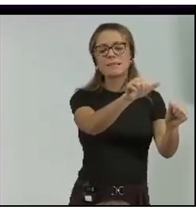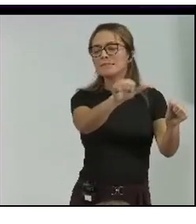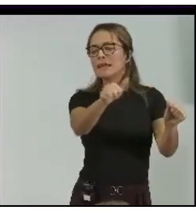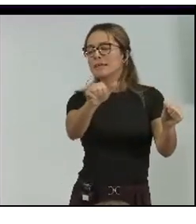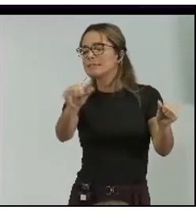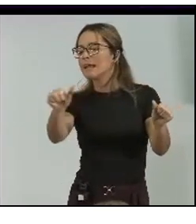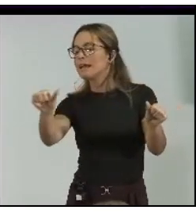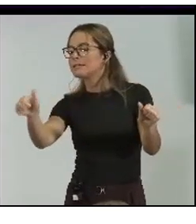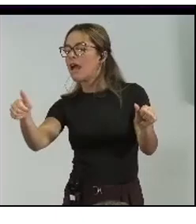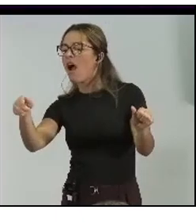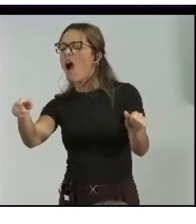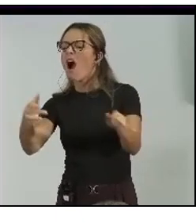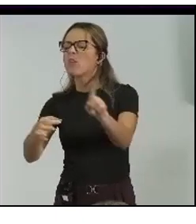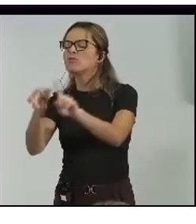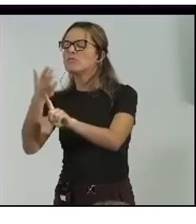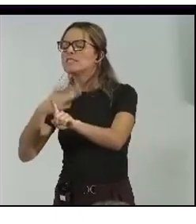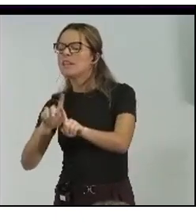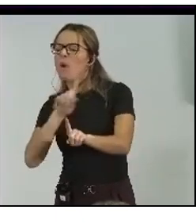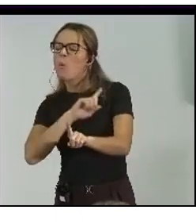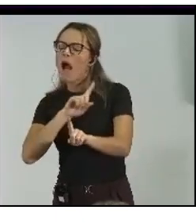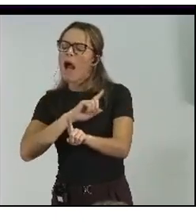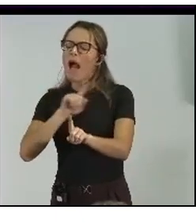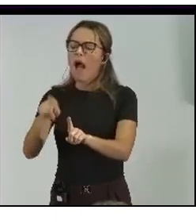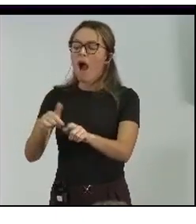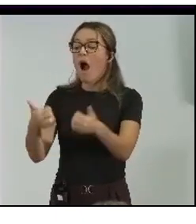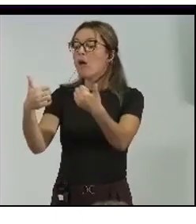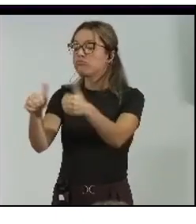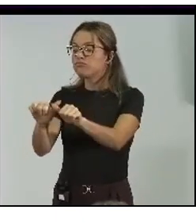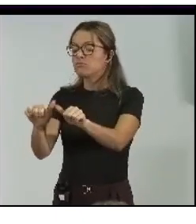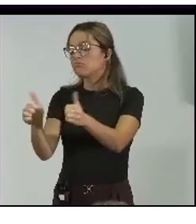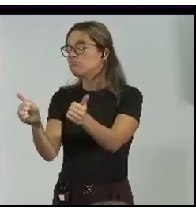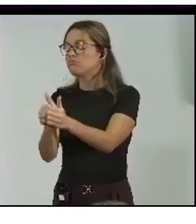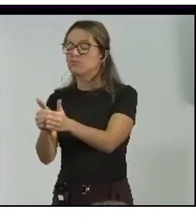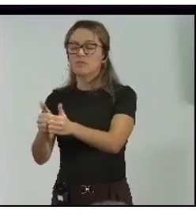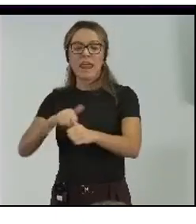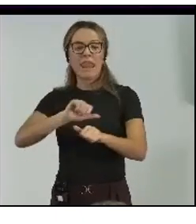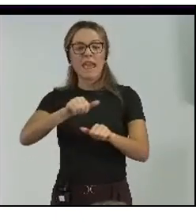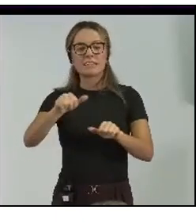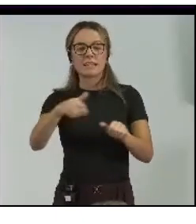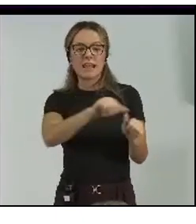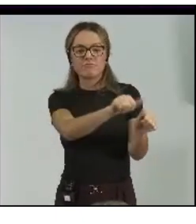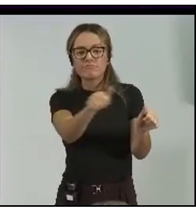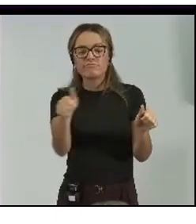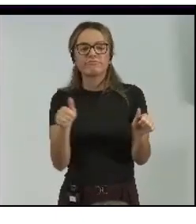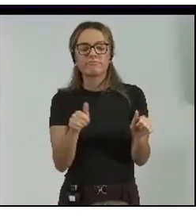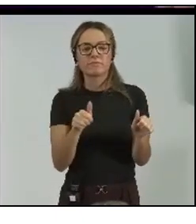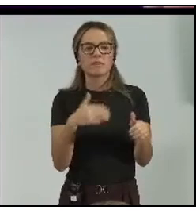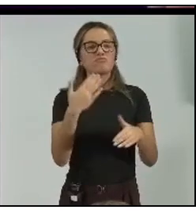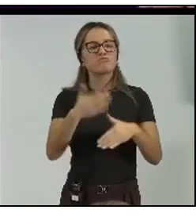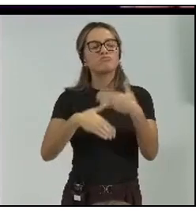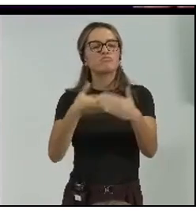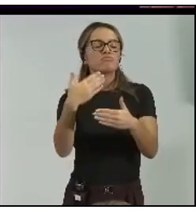OK, Need some work. Let's find out why. I approve next. You know, it's all about, once again, I'm sorry,